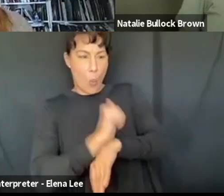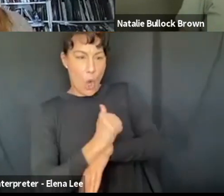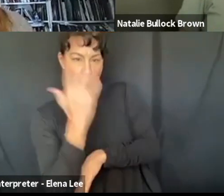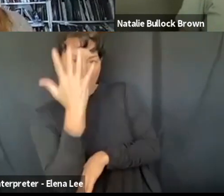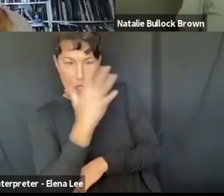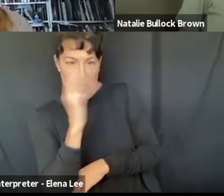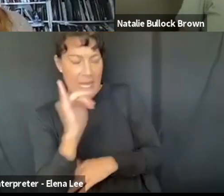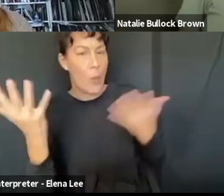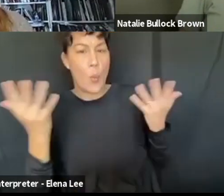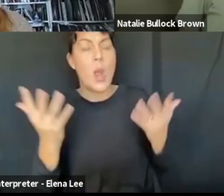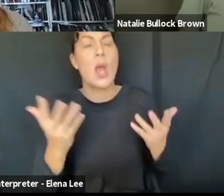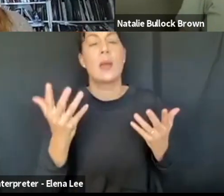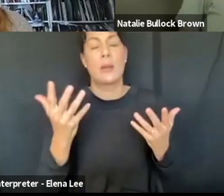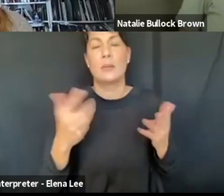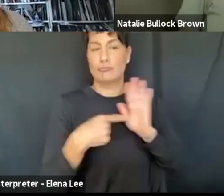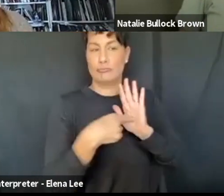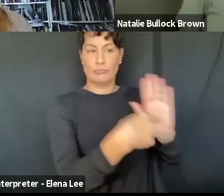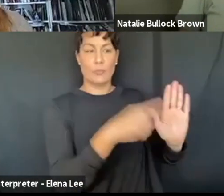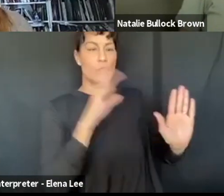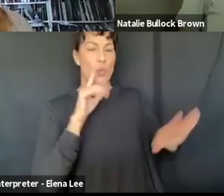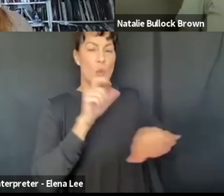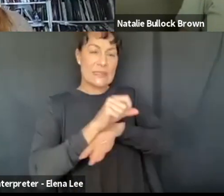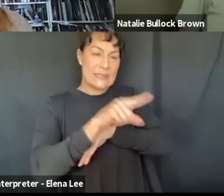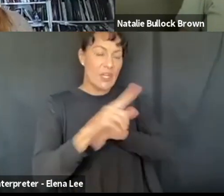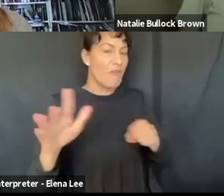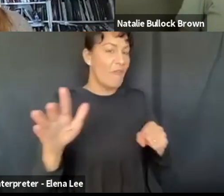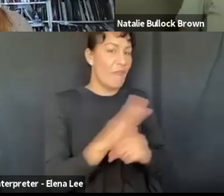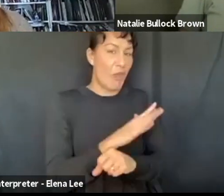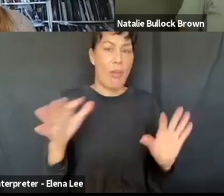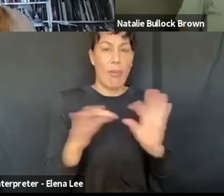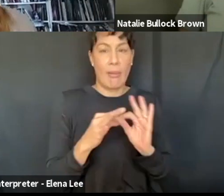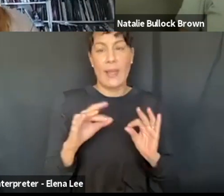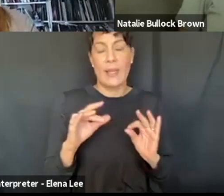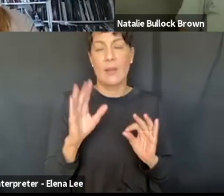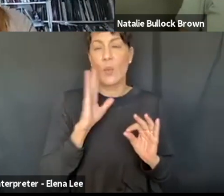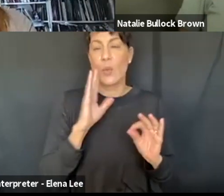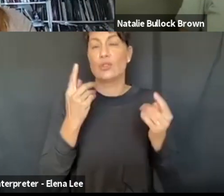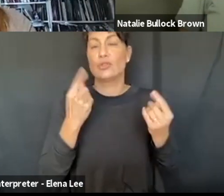So, we'll send people links, we'll just really try to almost over explain.